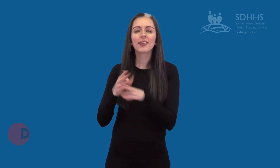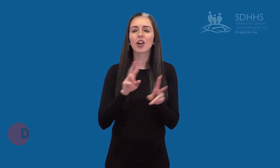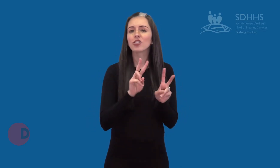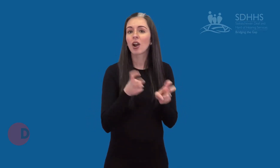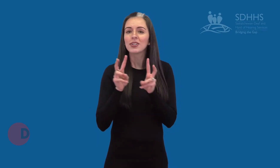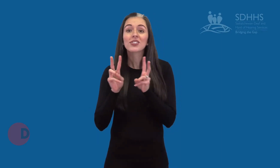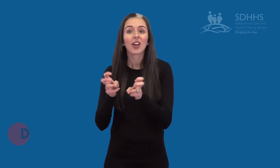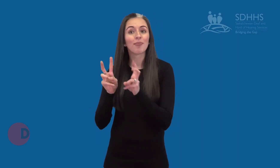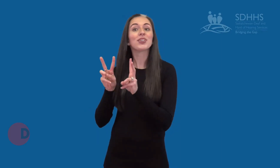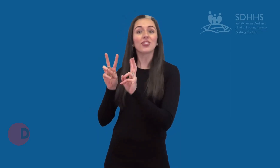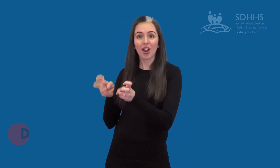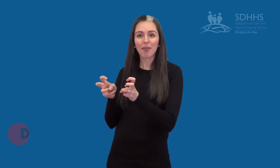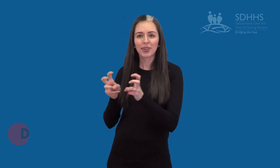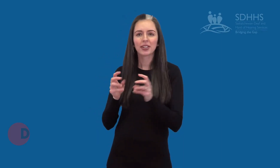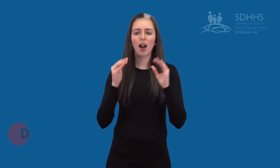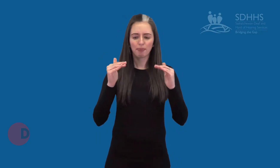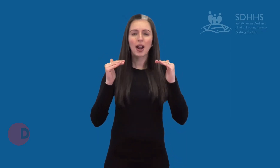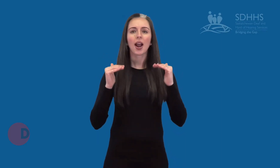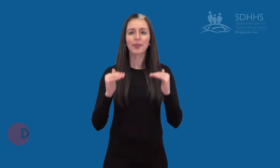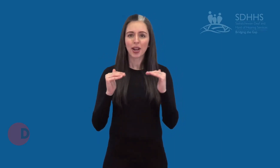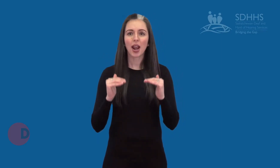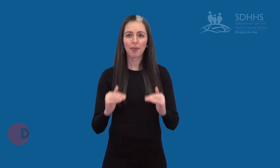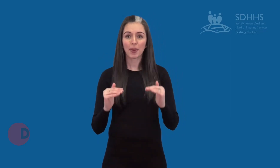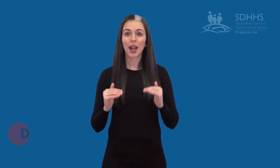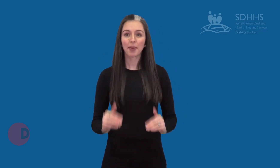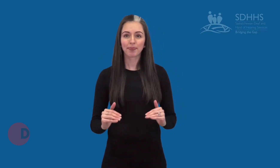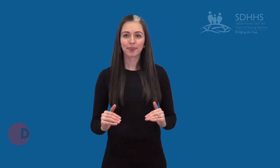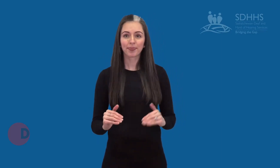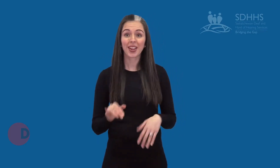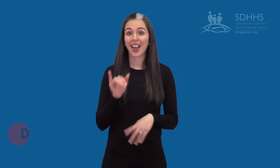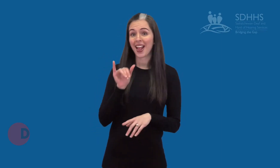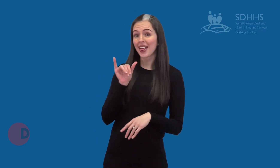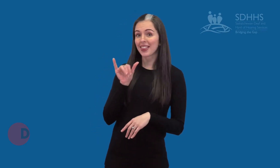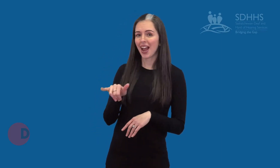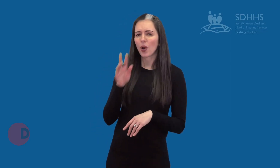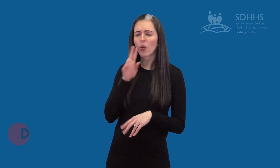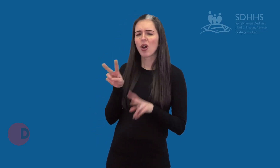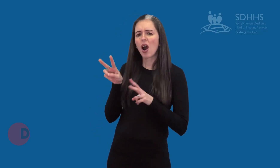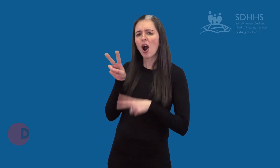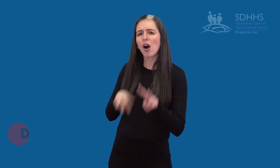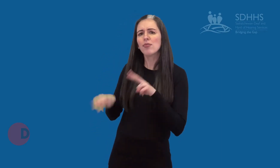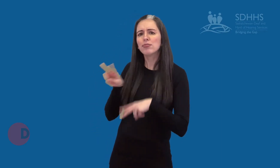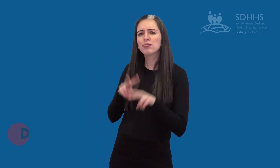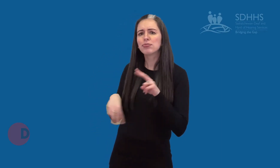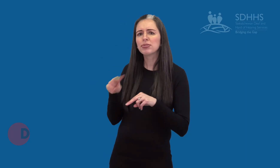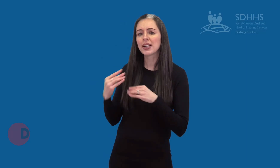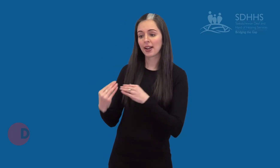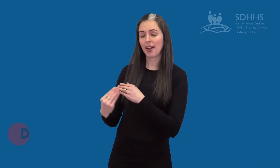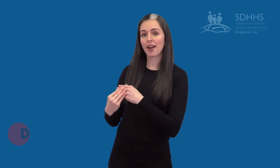considered when developing accessibility legislation.